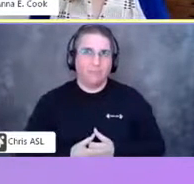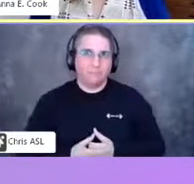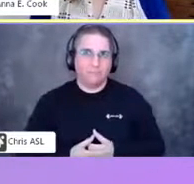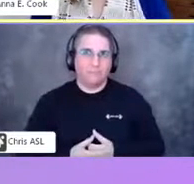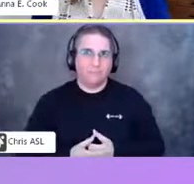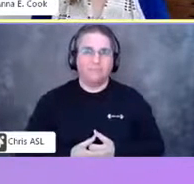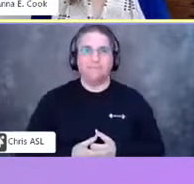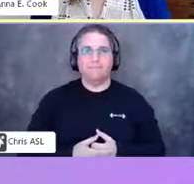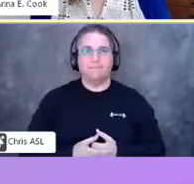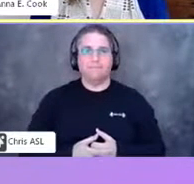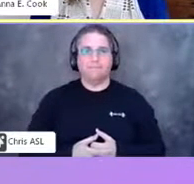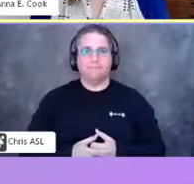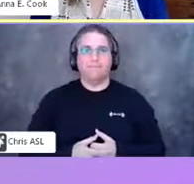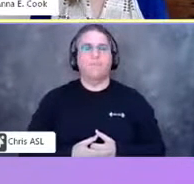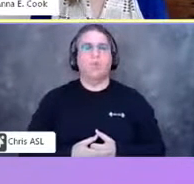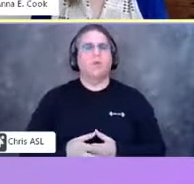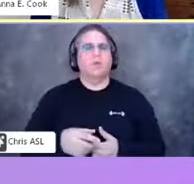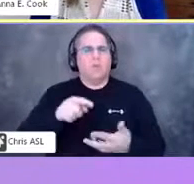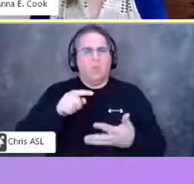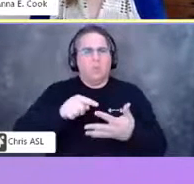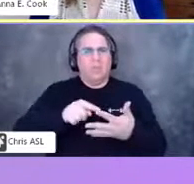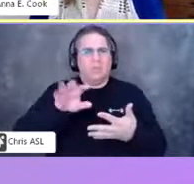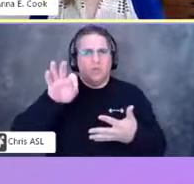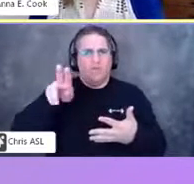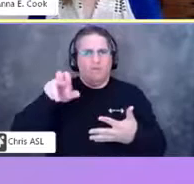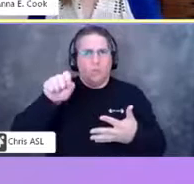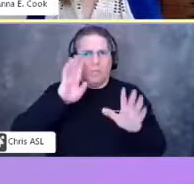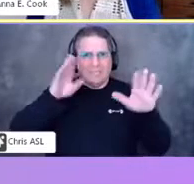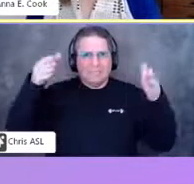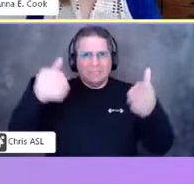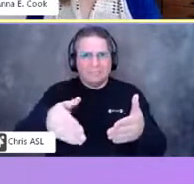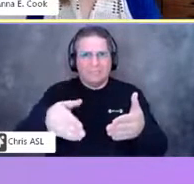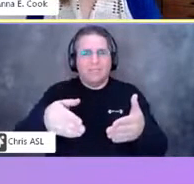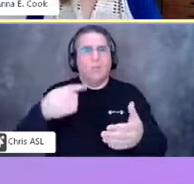when it comes to focus we need to consider the cost of interruption